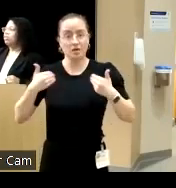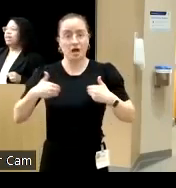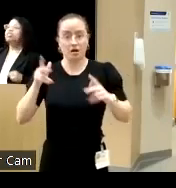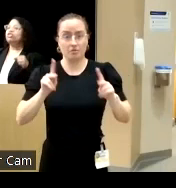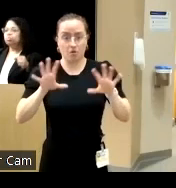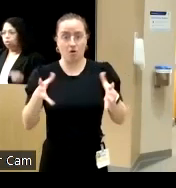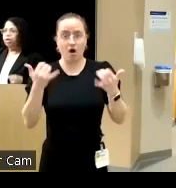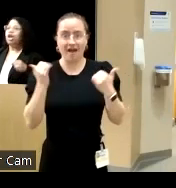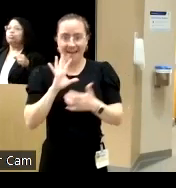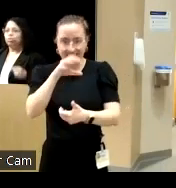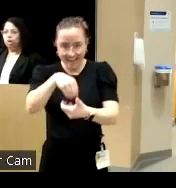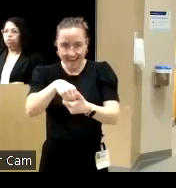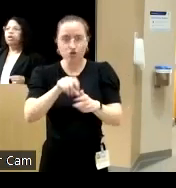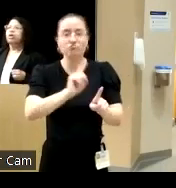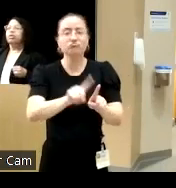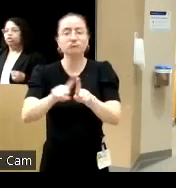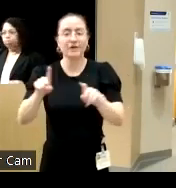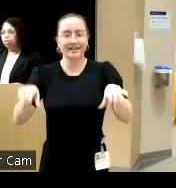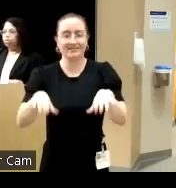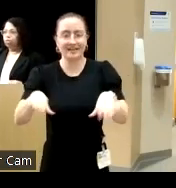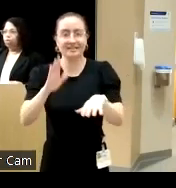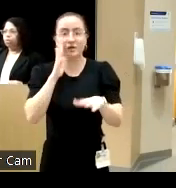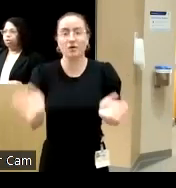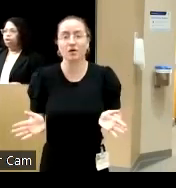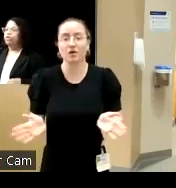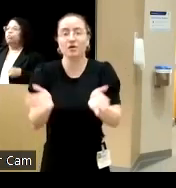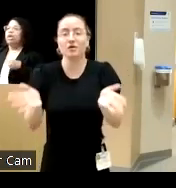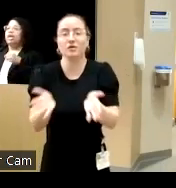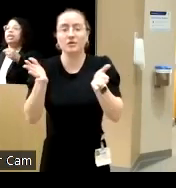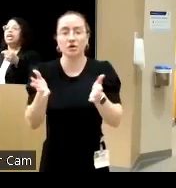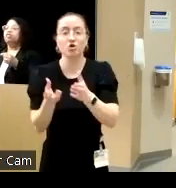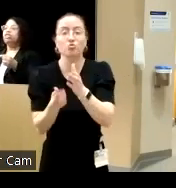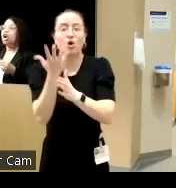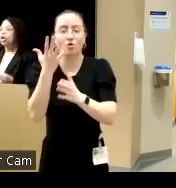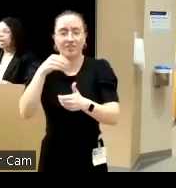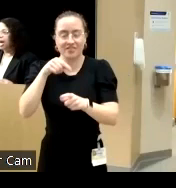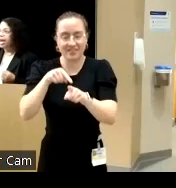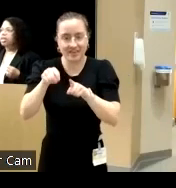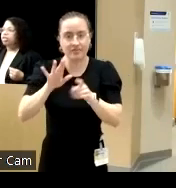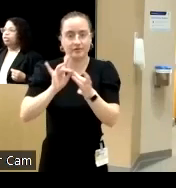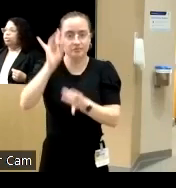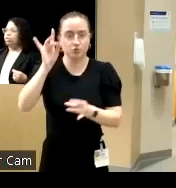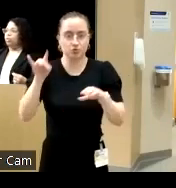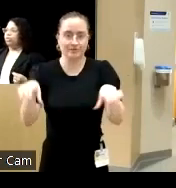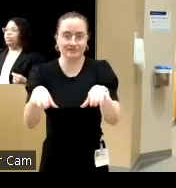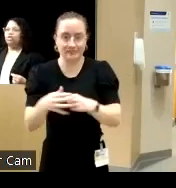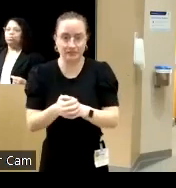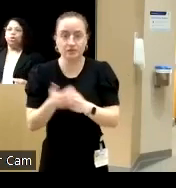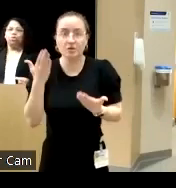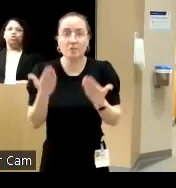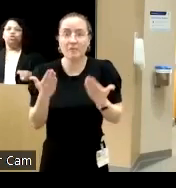that support and promote their spiritual growth they may engage in online services as opposed to